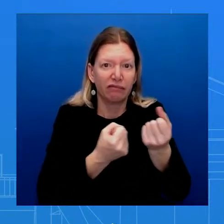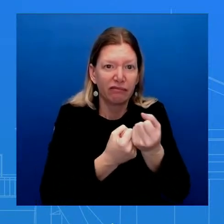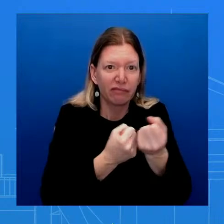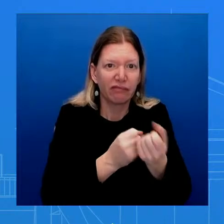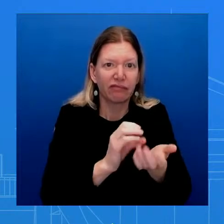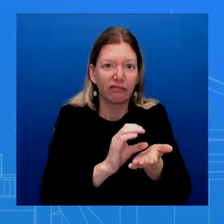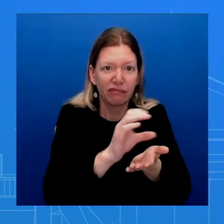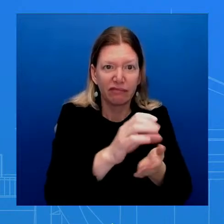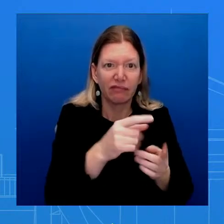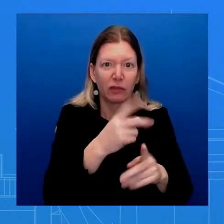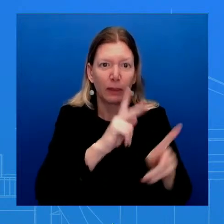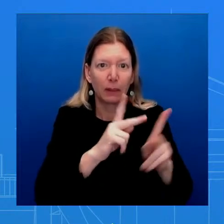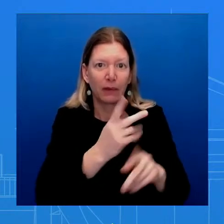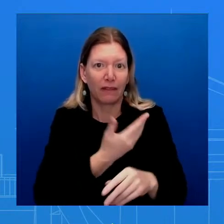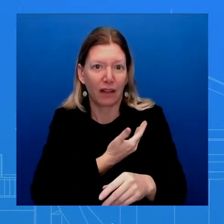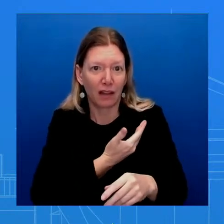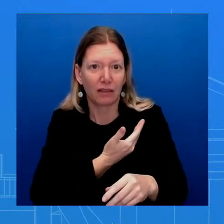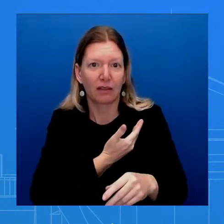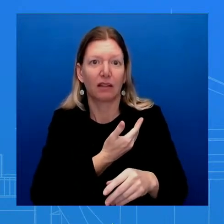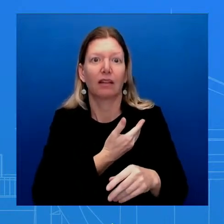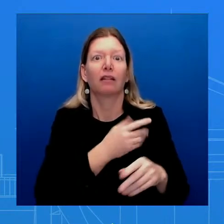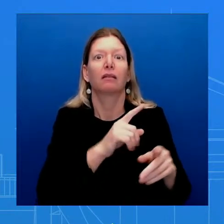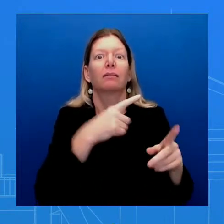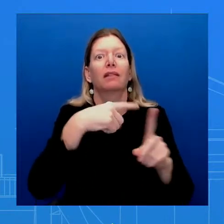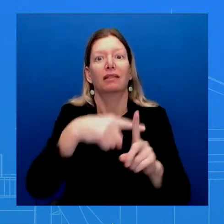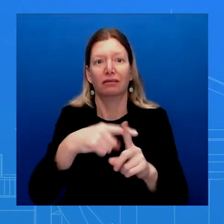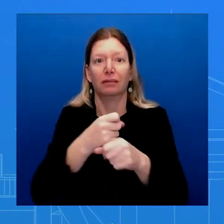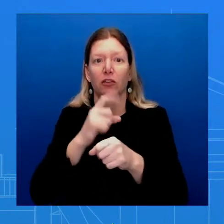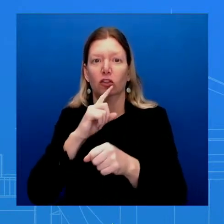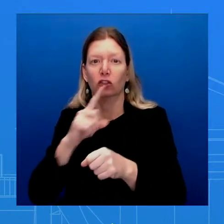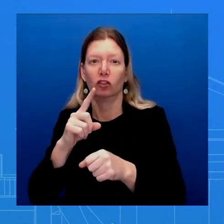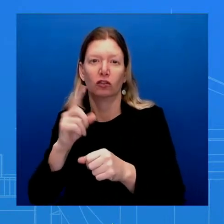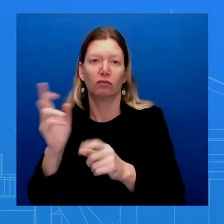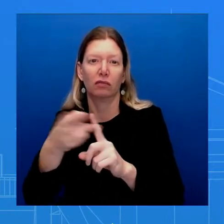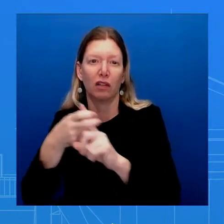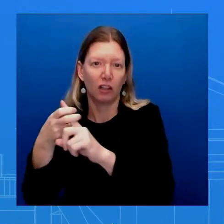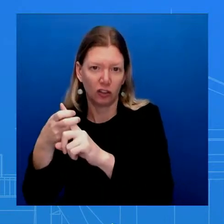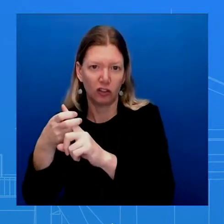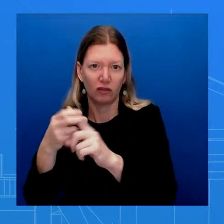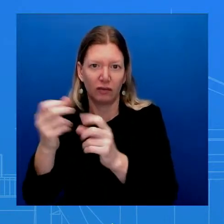who love them dearly and are missing them. Go ahead. The Press: Karine, the supply chain announcements today